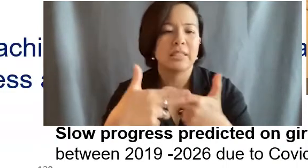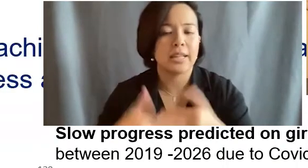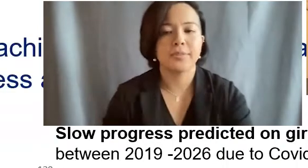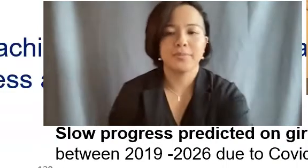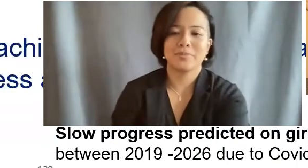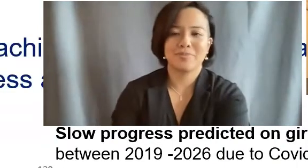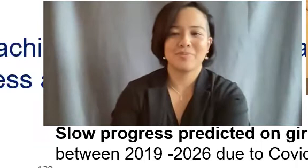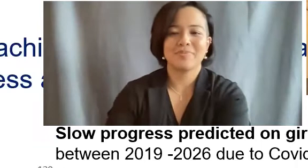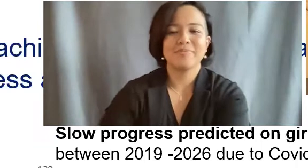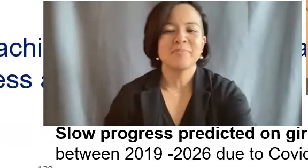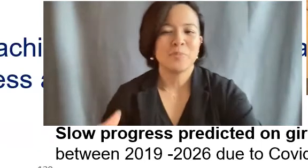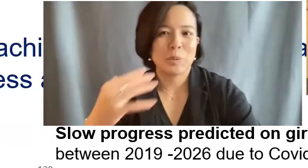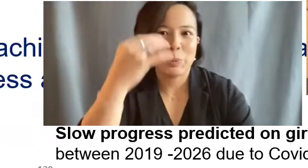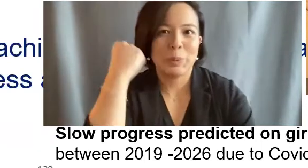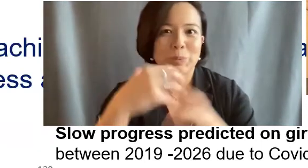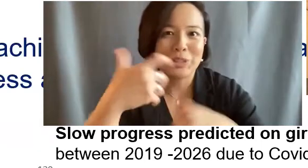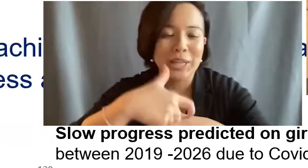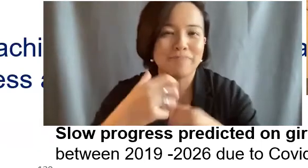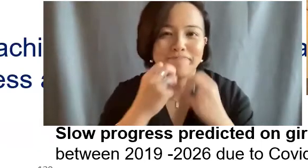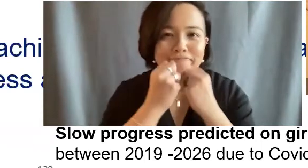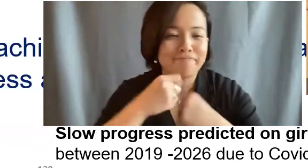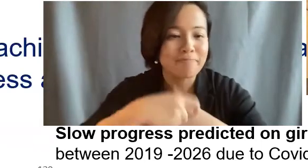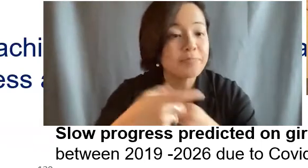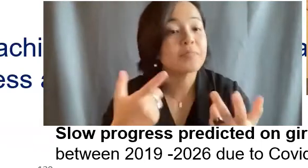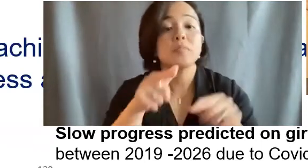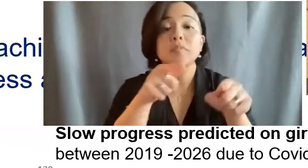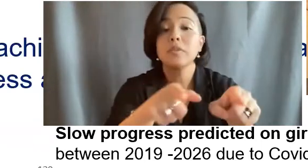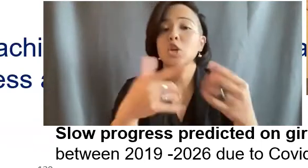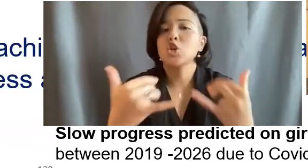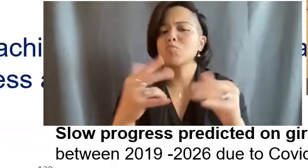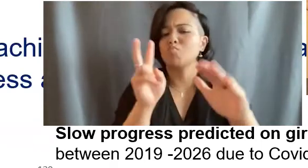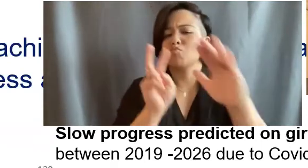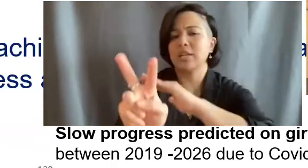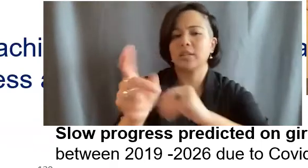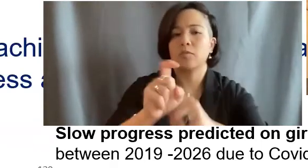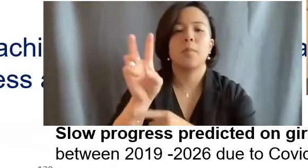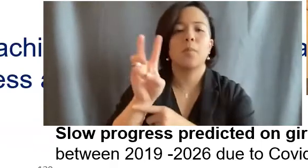So this is current predictions from the World Bank. I'm sure many on the call of seeing this